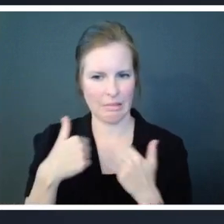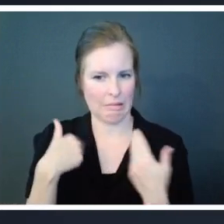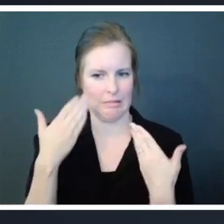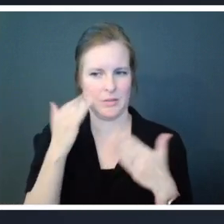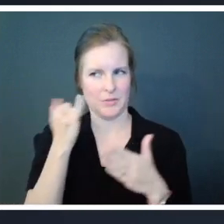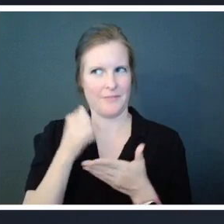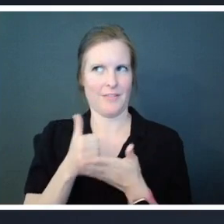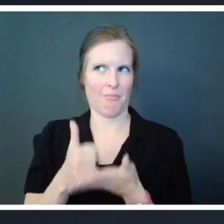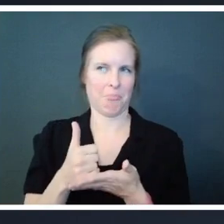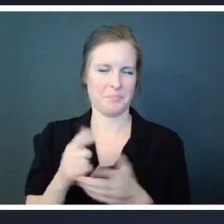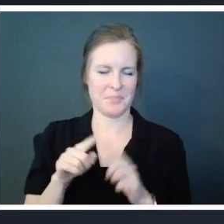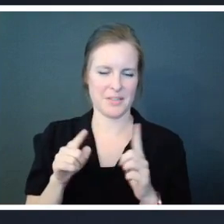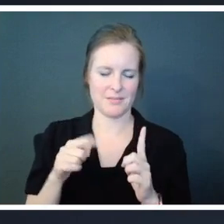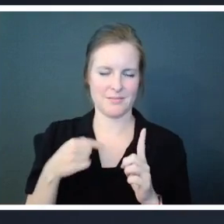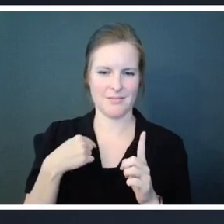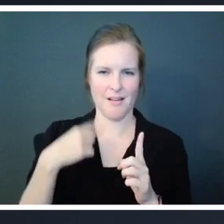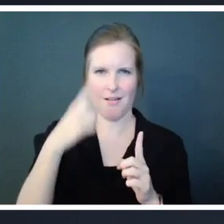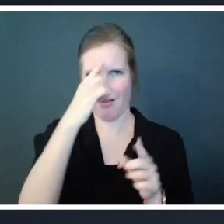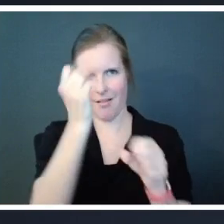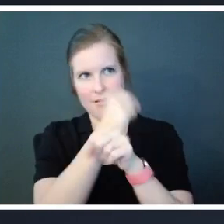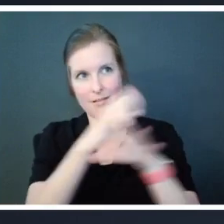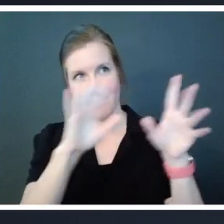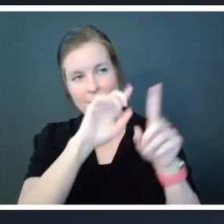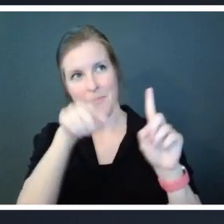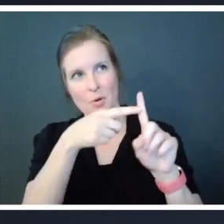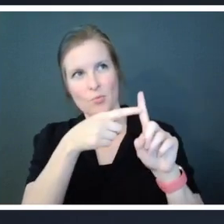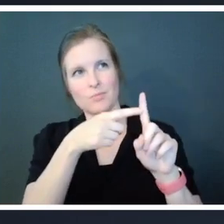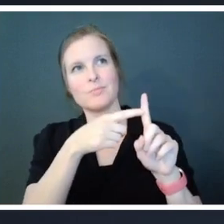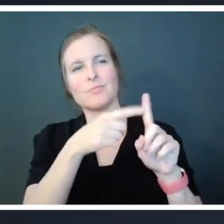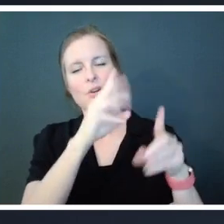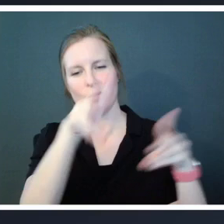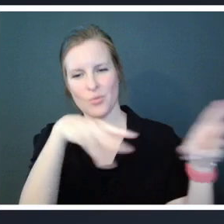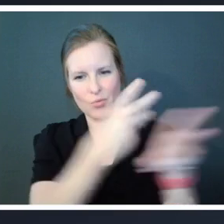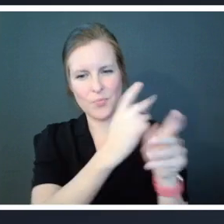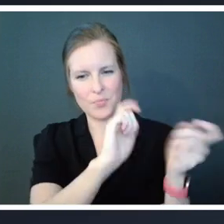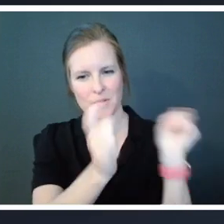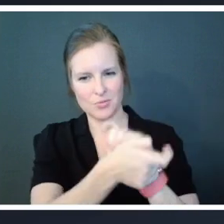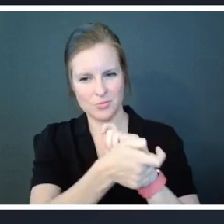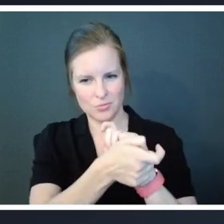it as global change and the way that a lot of these puzzle pieces fit together and kind of